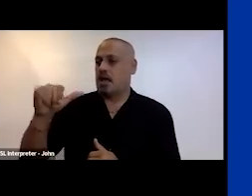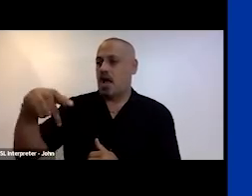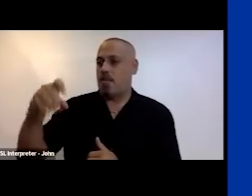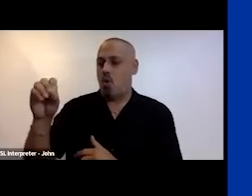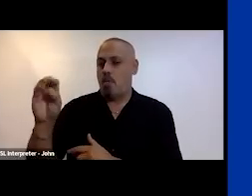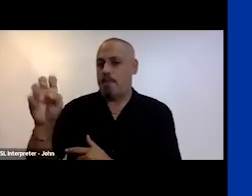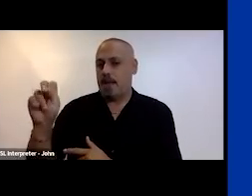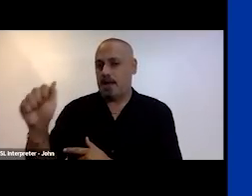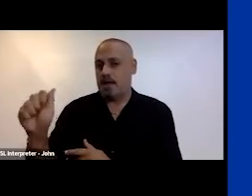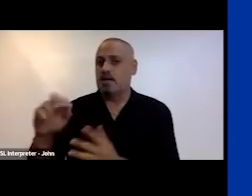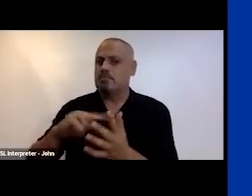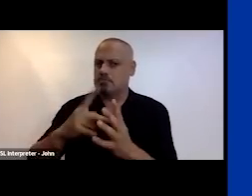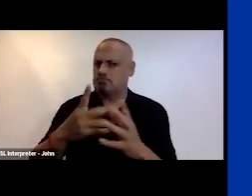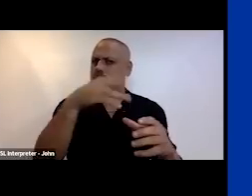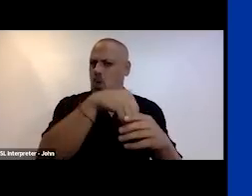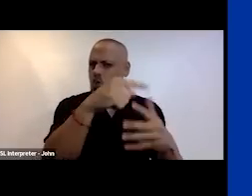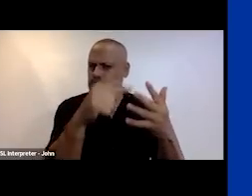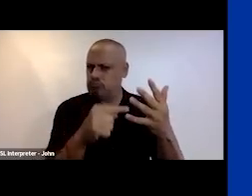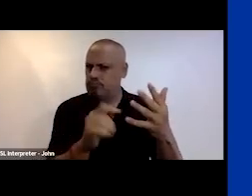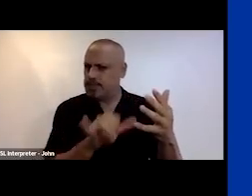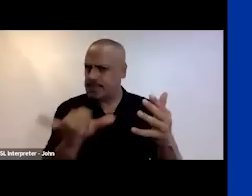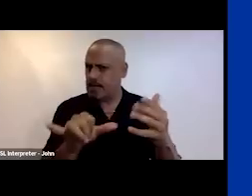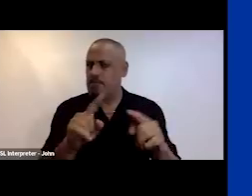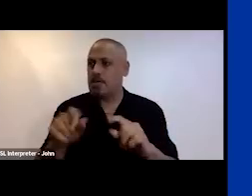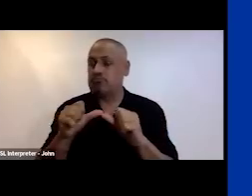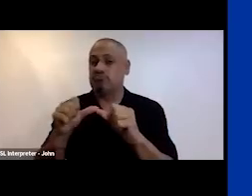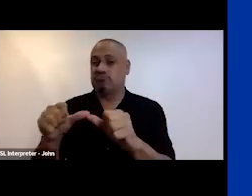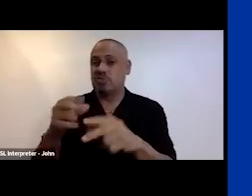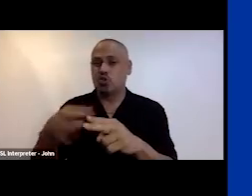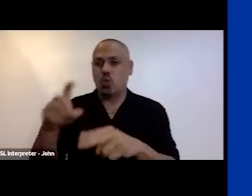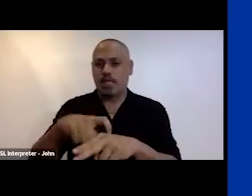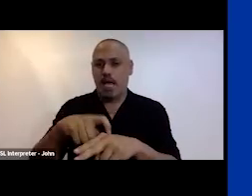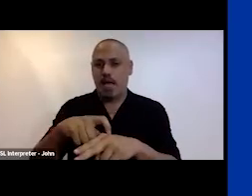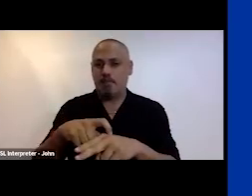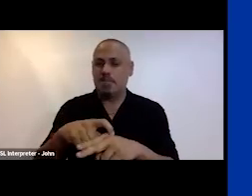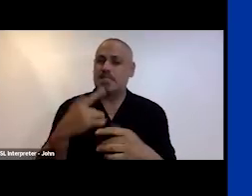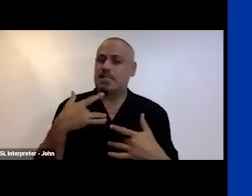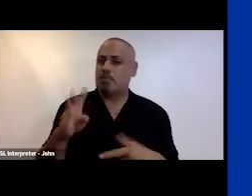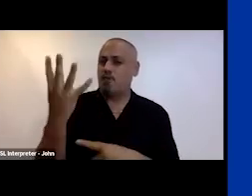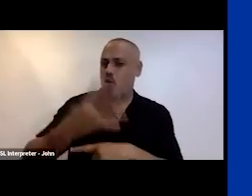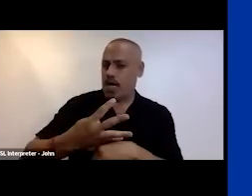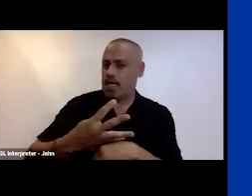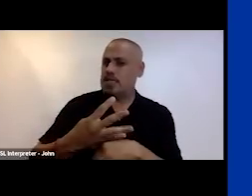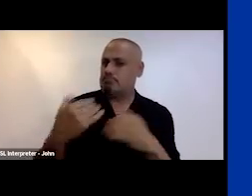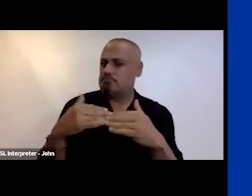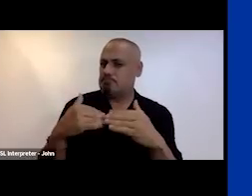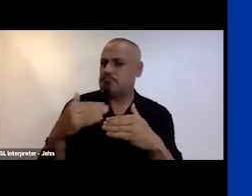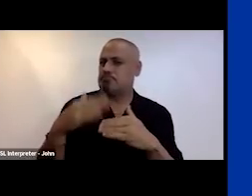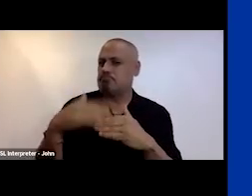includes many of those same features, but it lasts for a shorter timeframe. It's four days minimum versus seven days minimum